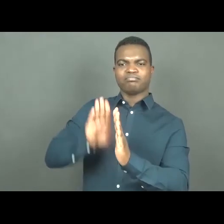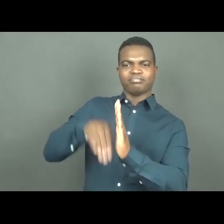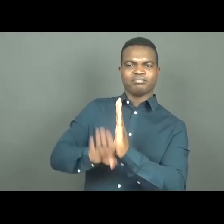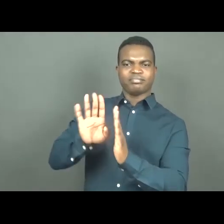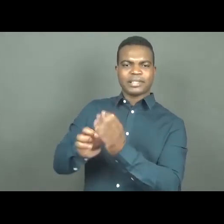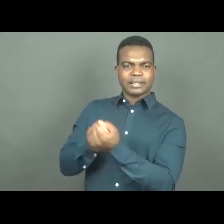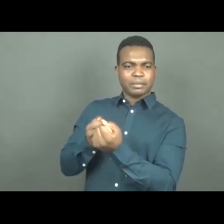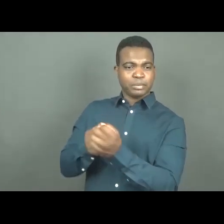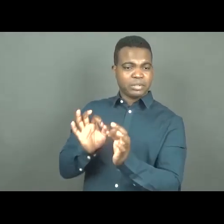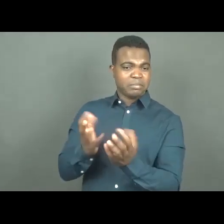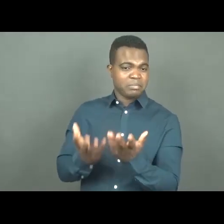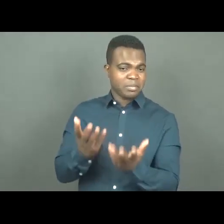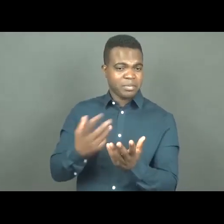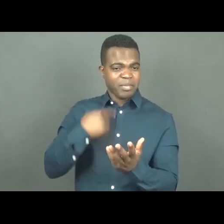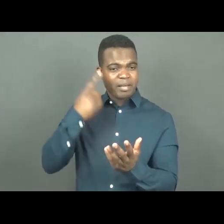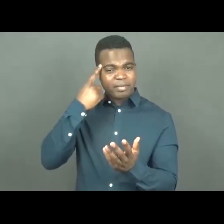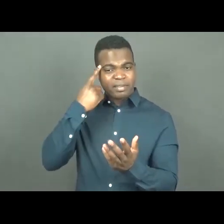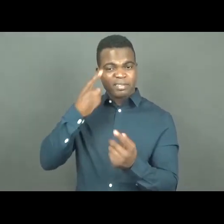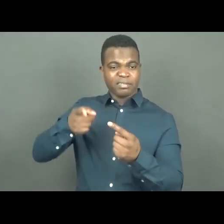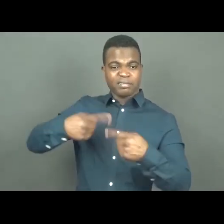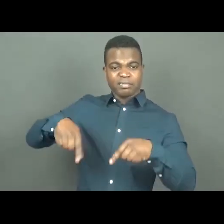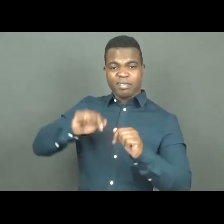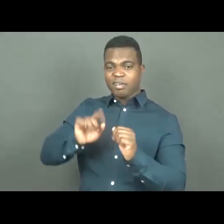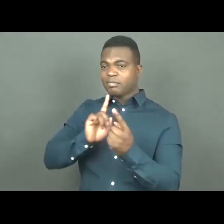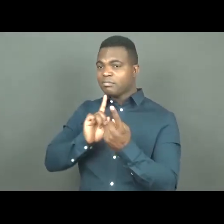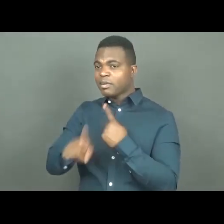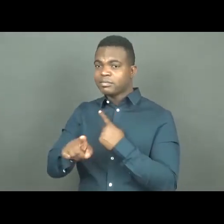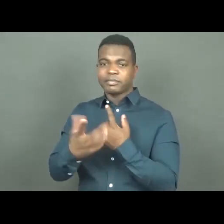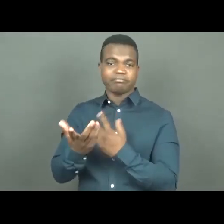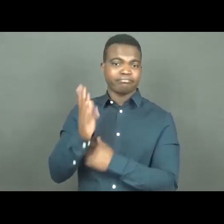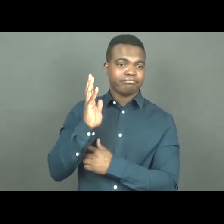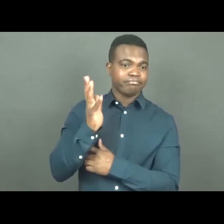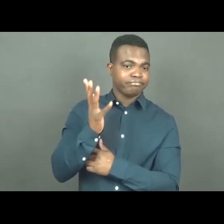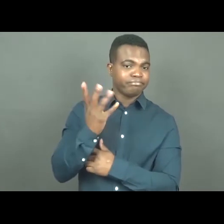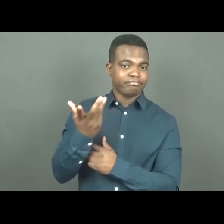there was a question directly to you about your presentation that I will come to quickly as well.